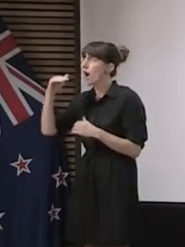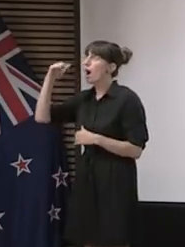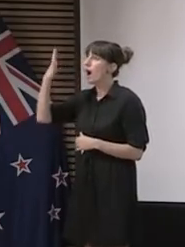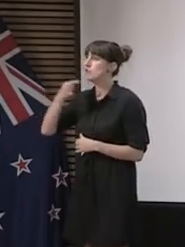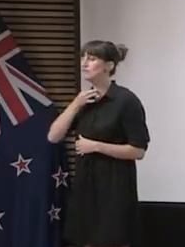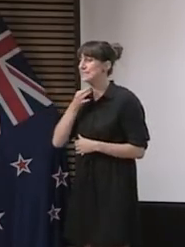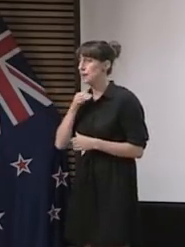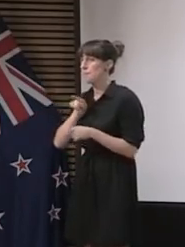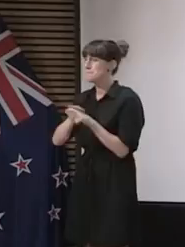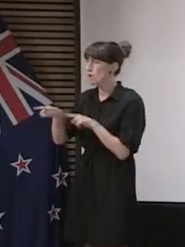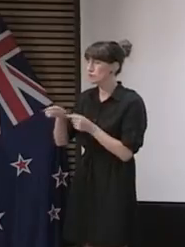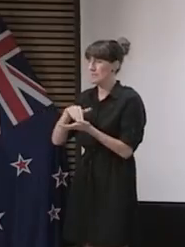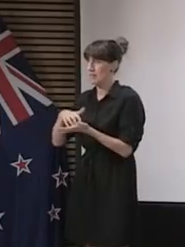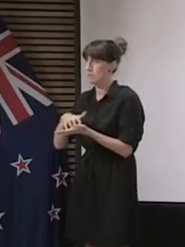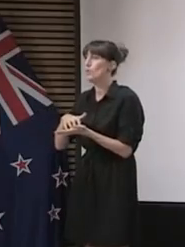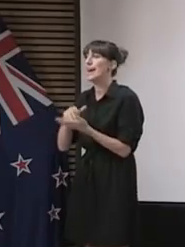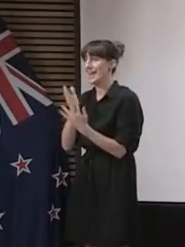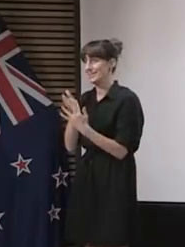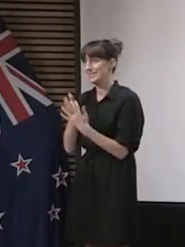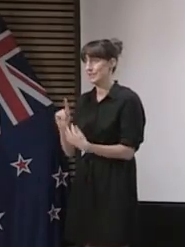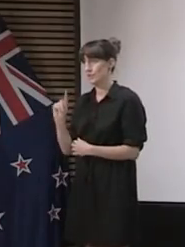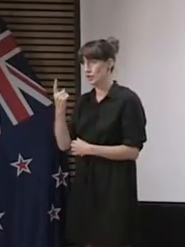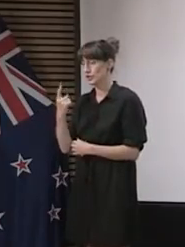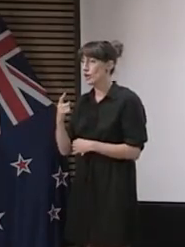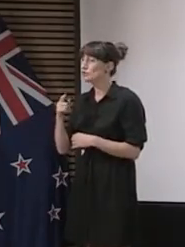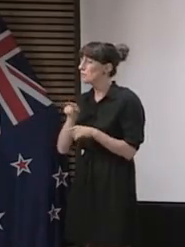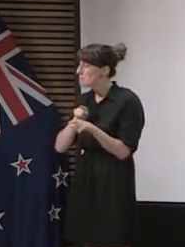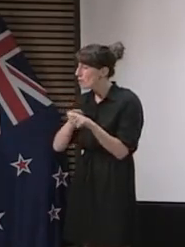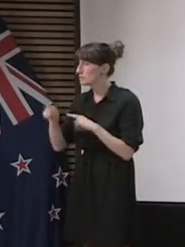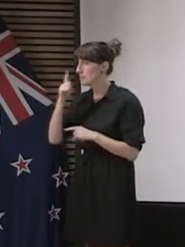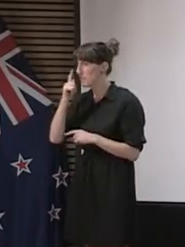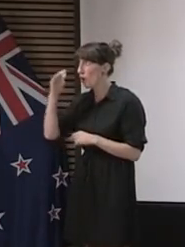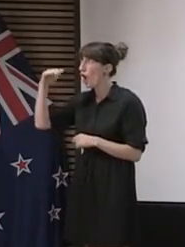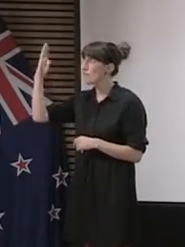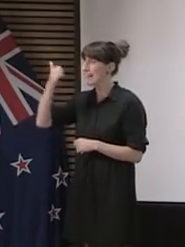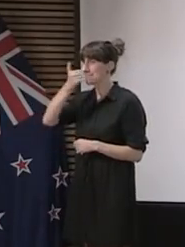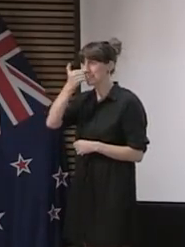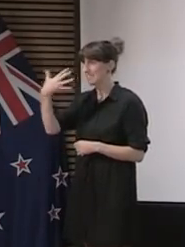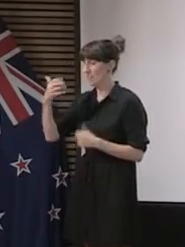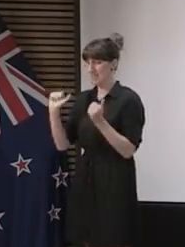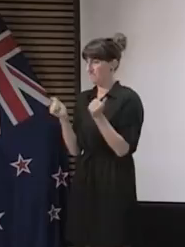Infact, over 50% of over 65s have already been vaccinated even under a lockdown situation so